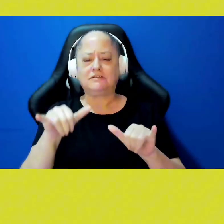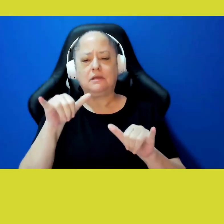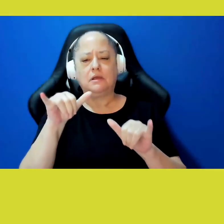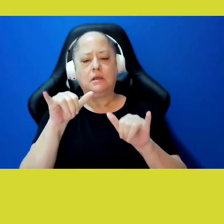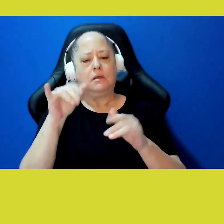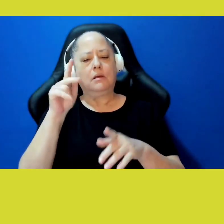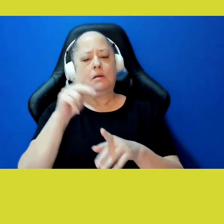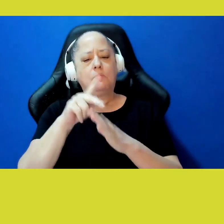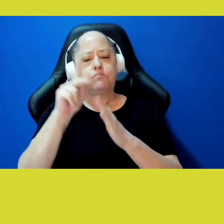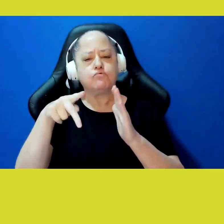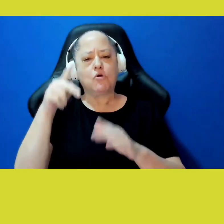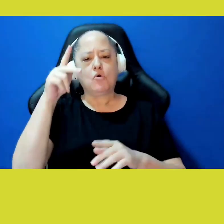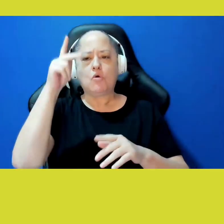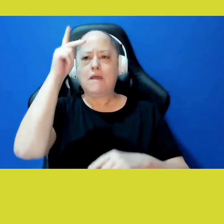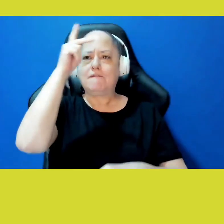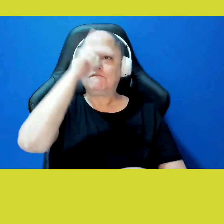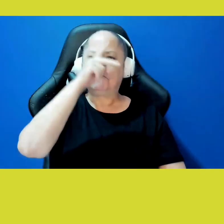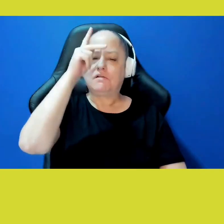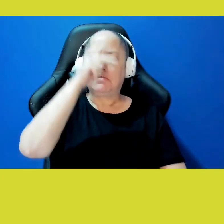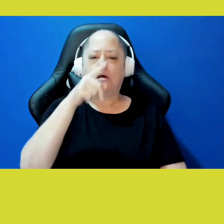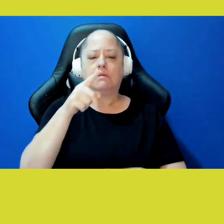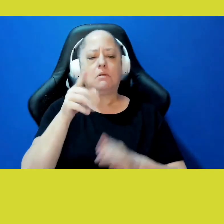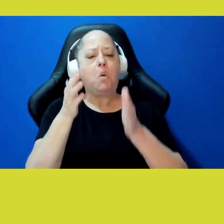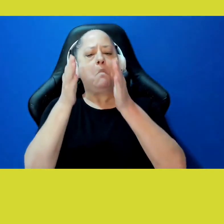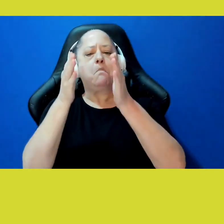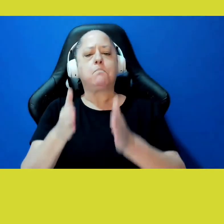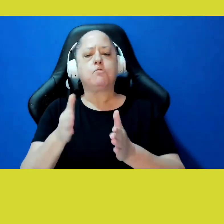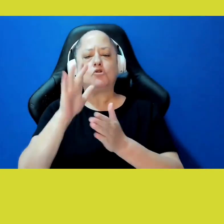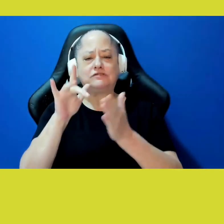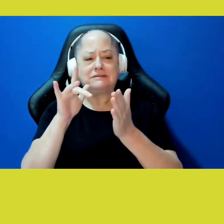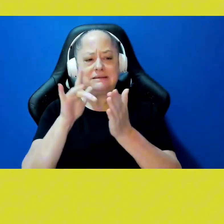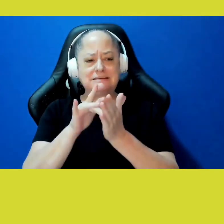is person-centered, meaning that the person continues